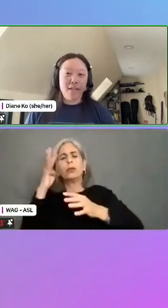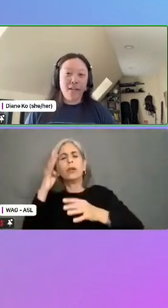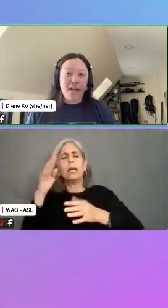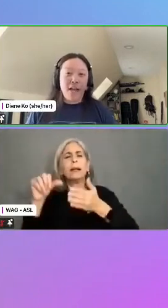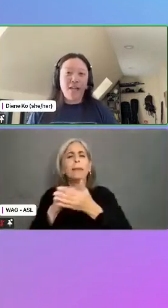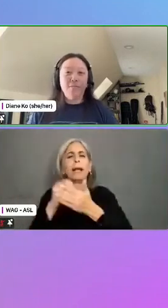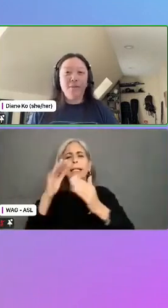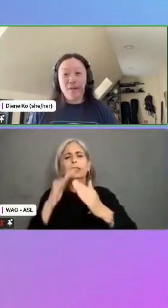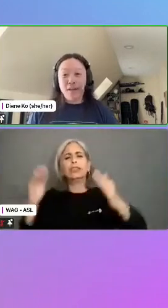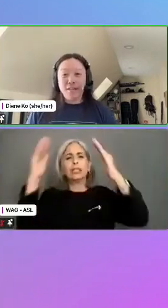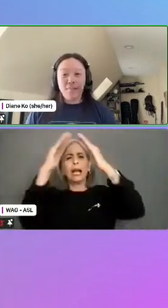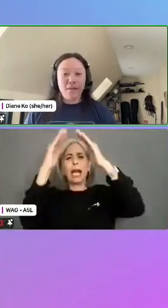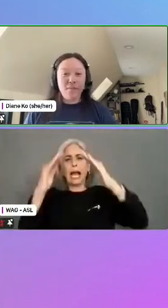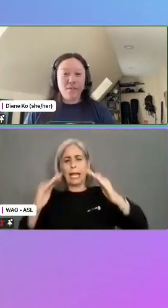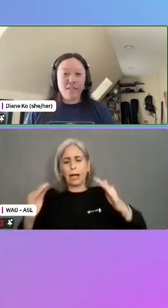level it will be nested in.